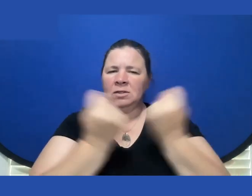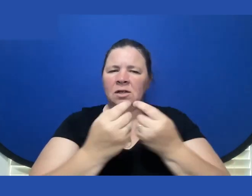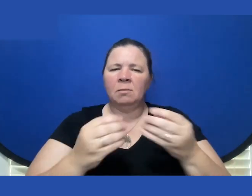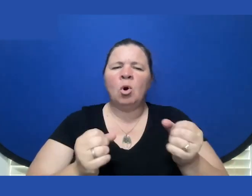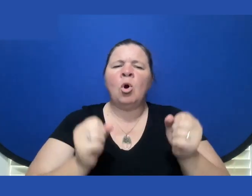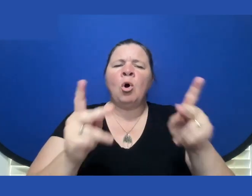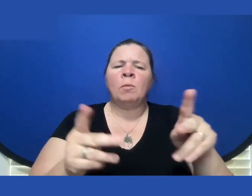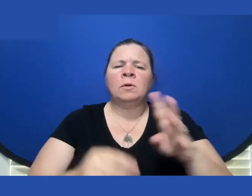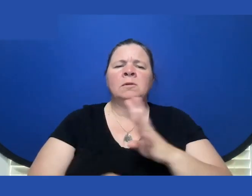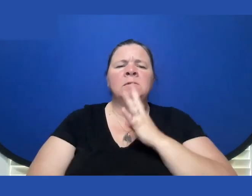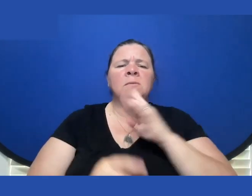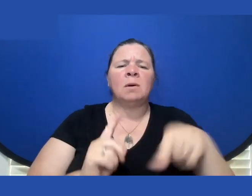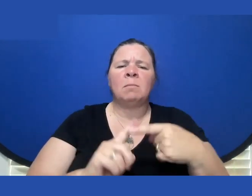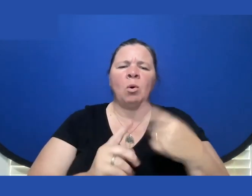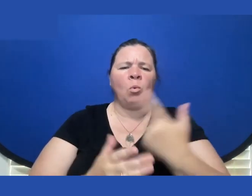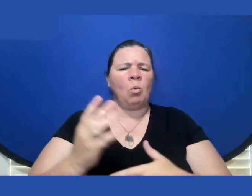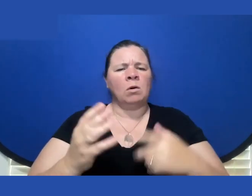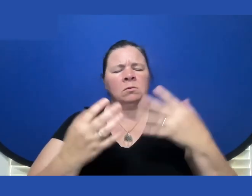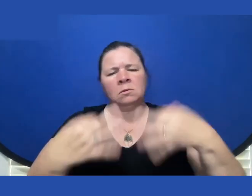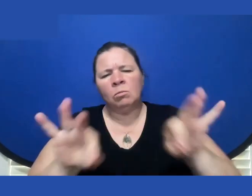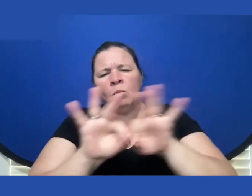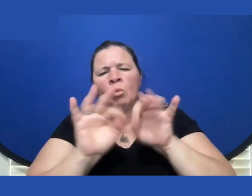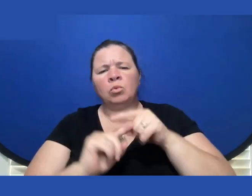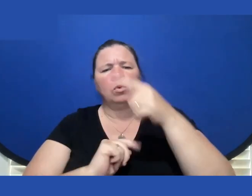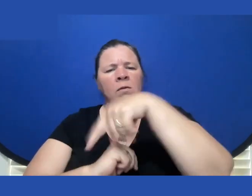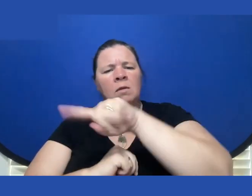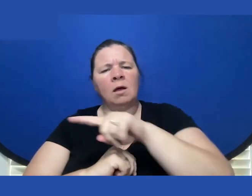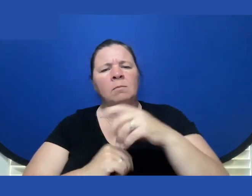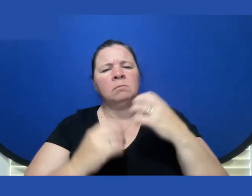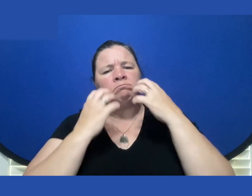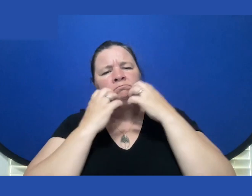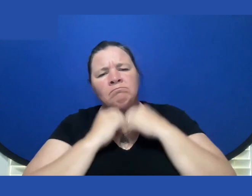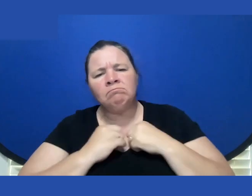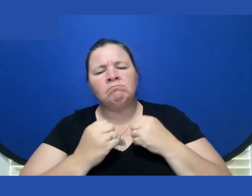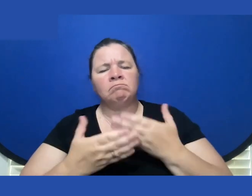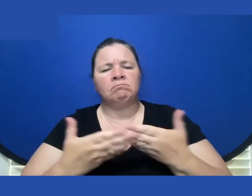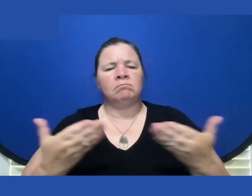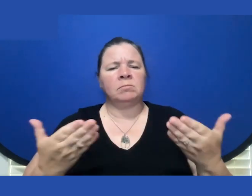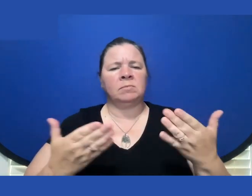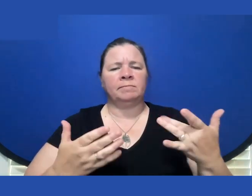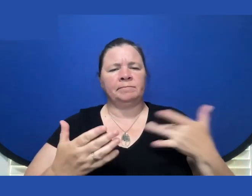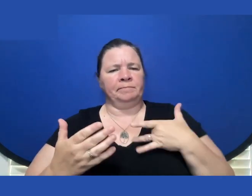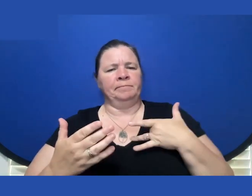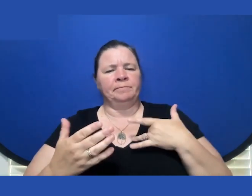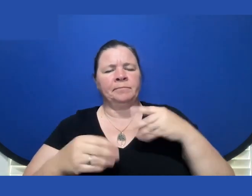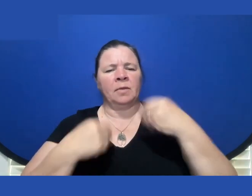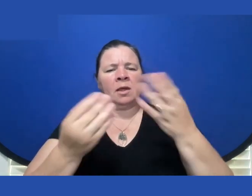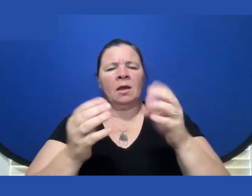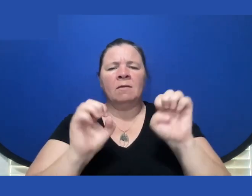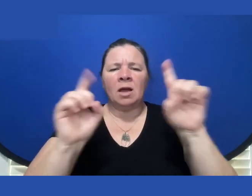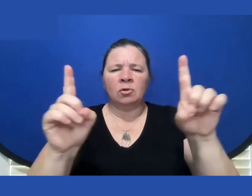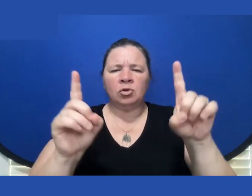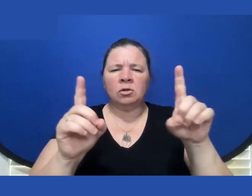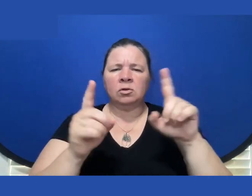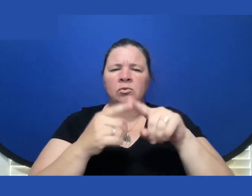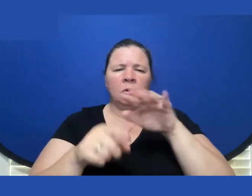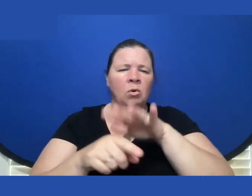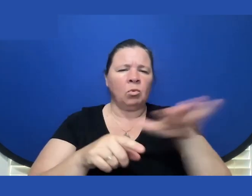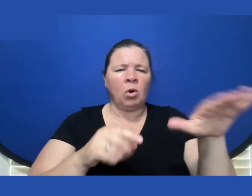to speak about what they're really focused on and what they care about, but it also gives that education across the entire organization that maybe we weren't aware of that, right?